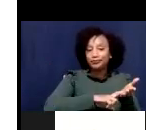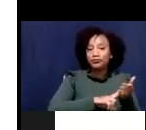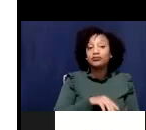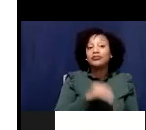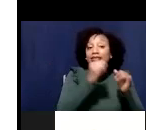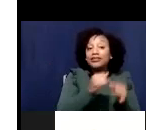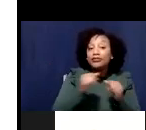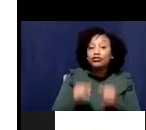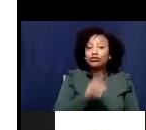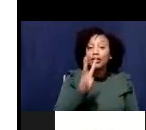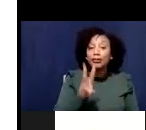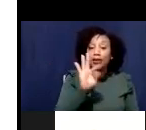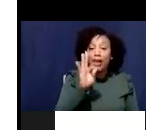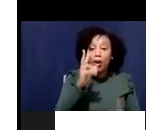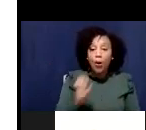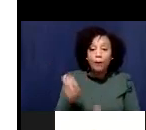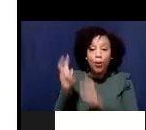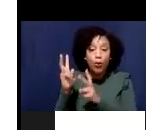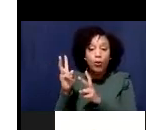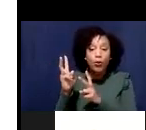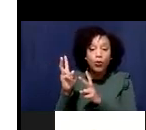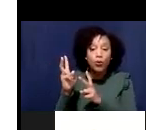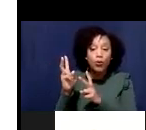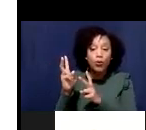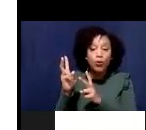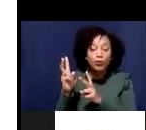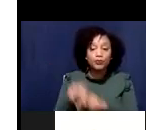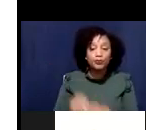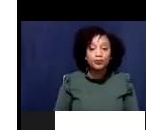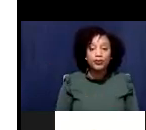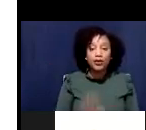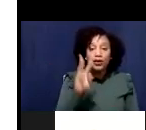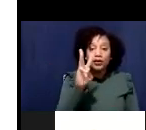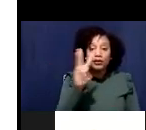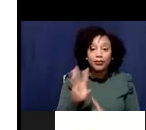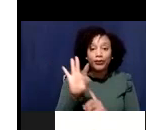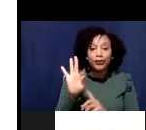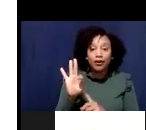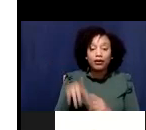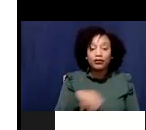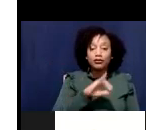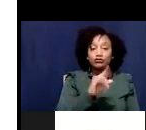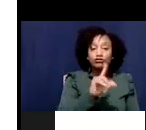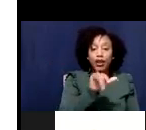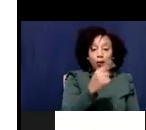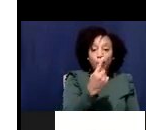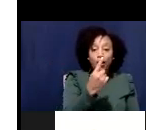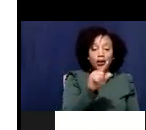that is dated within this fiscal year. So that W-9 must be dated between July 1, 2021